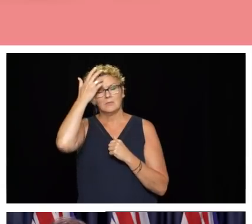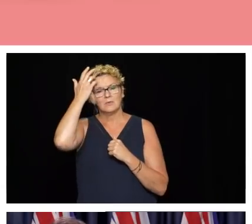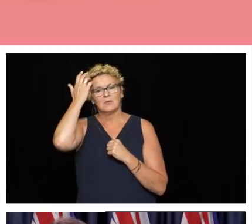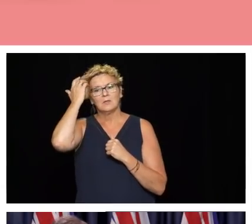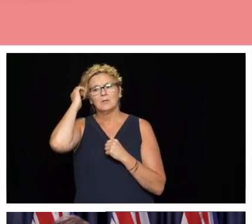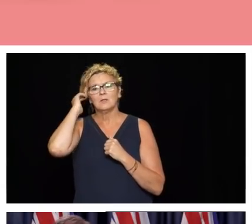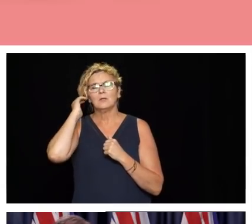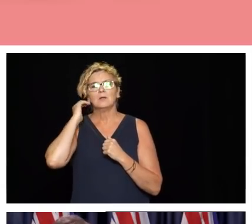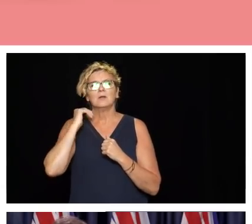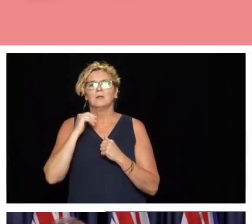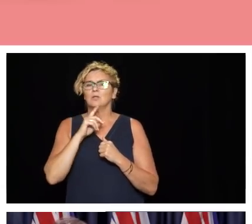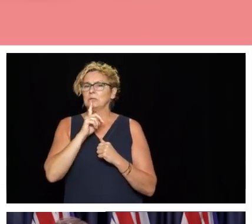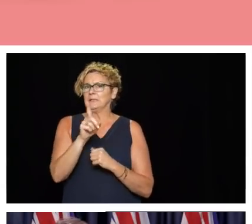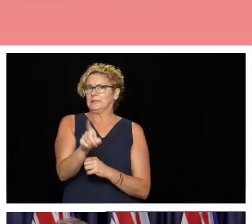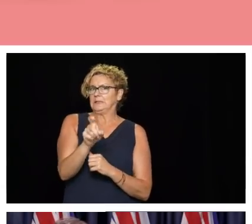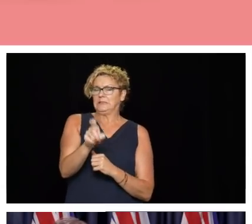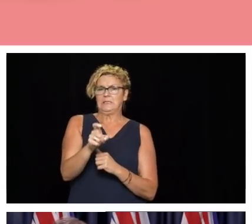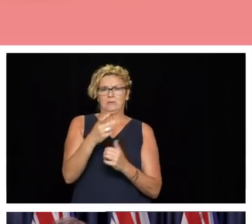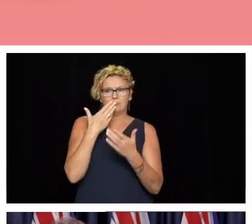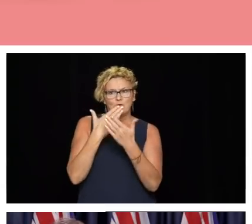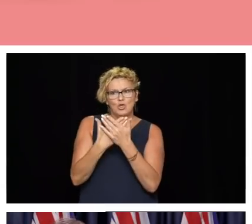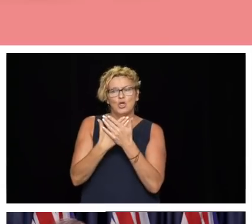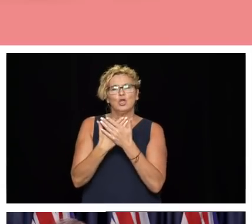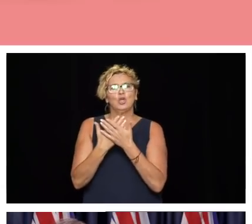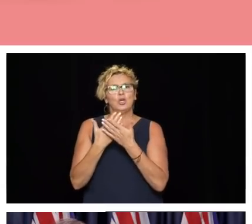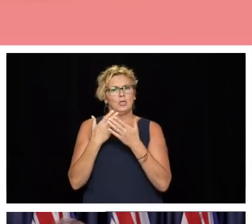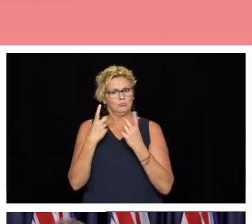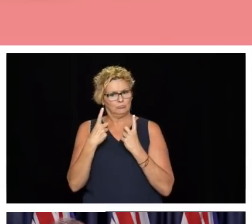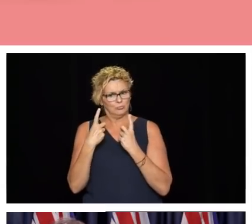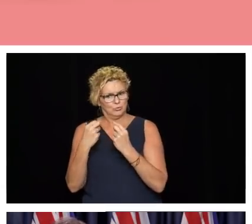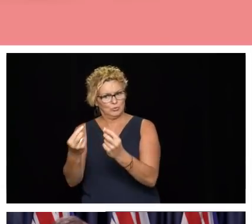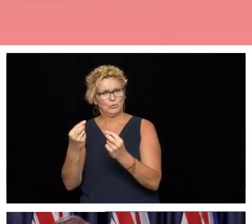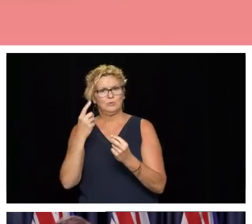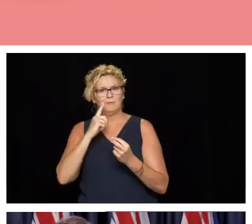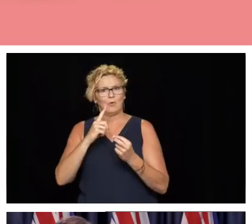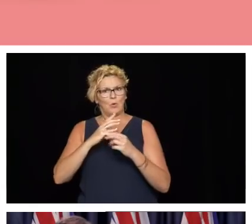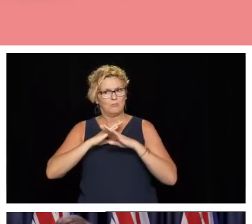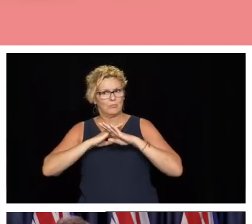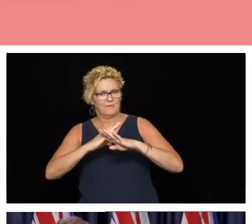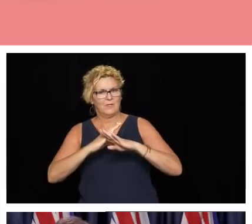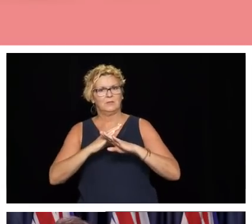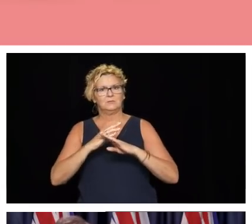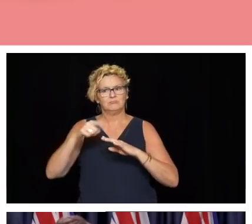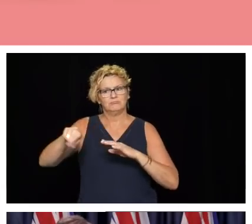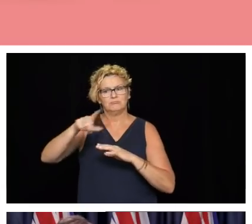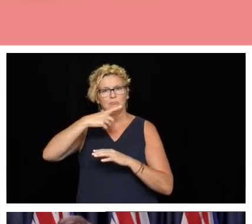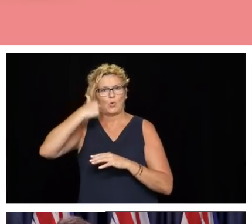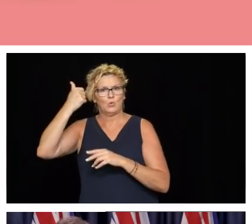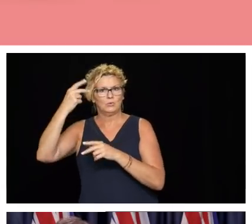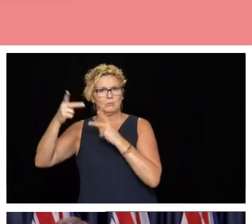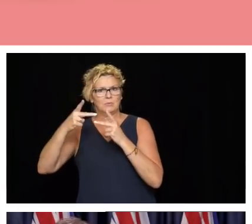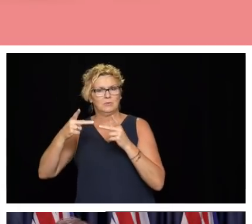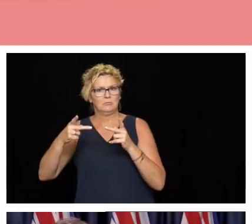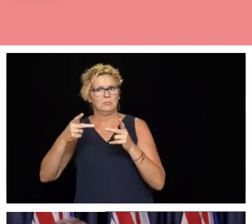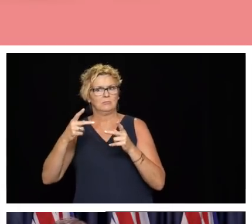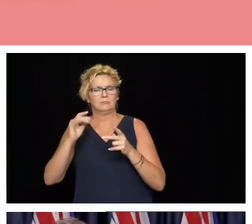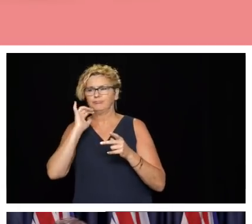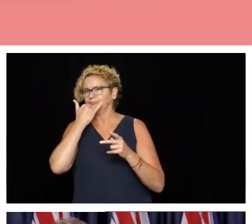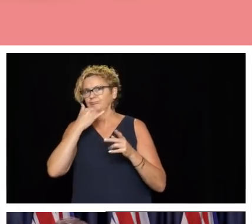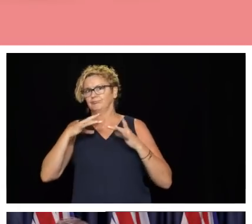COVID-19 Pandemic is a need to protect vulnerable seniors. The premier has announced we are ensuring robust and infection control practices around